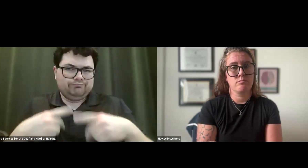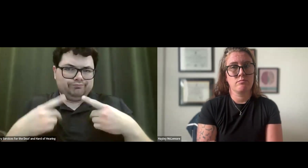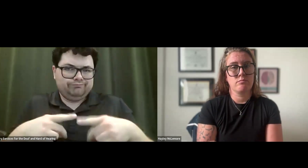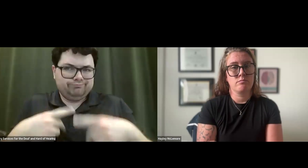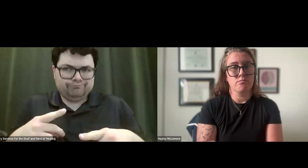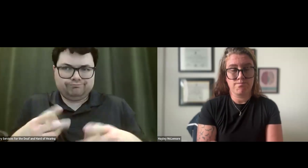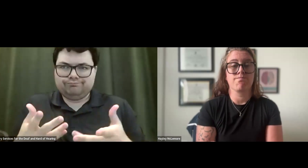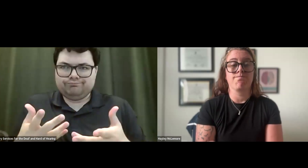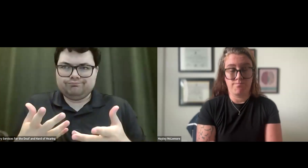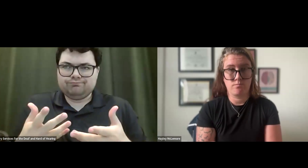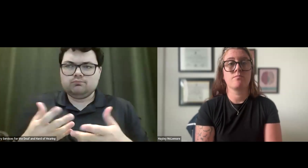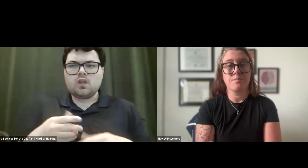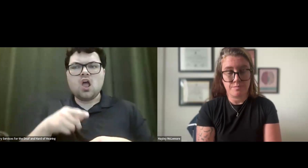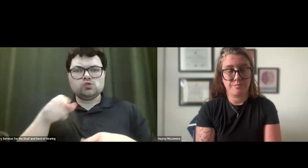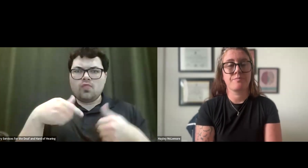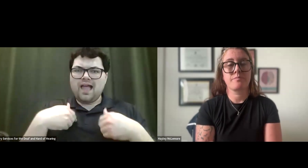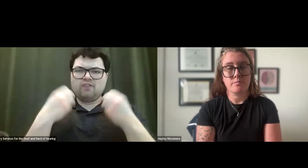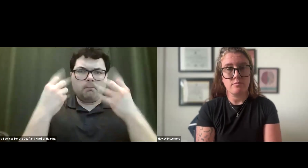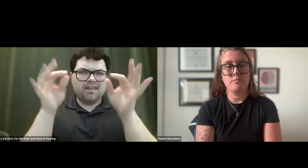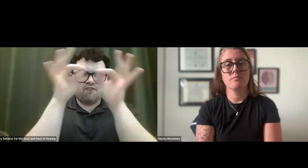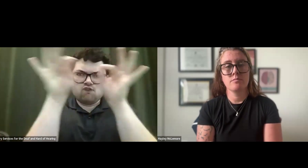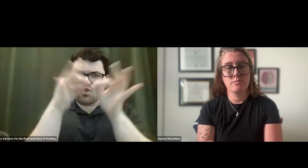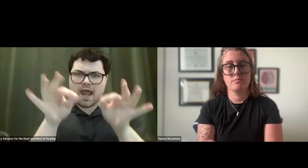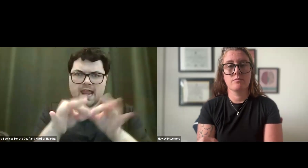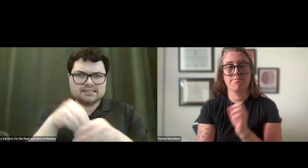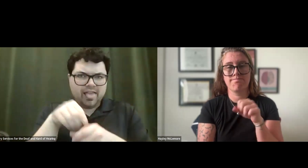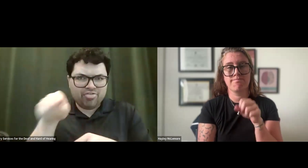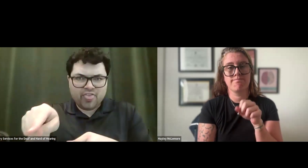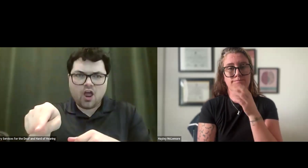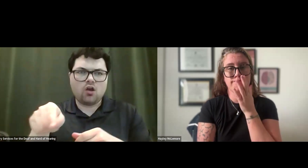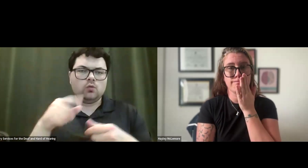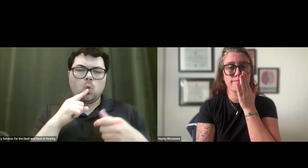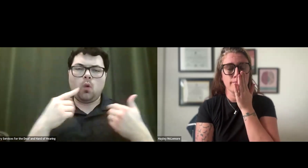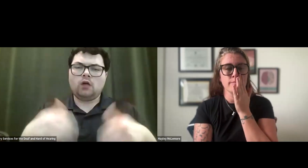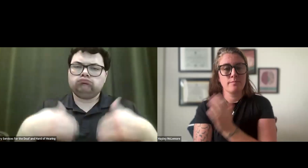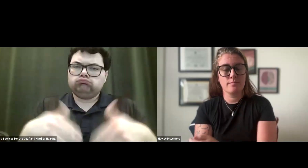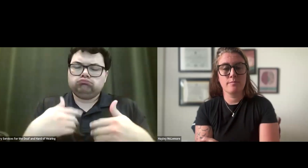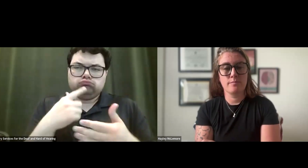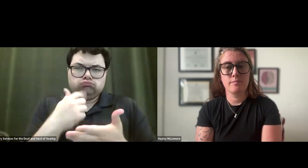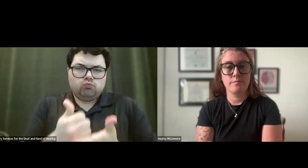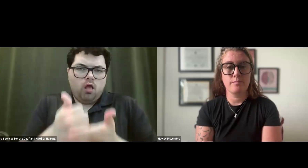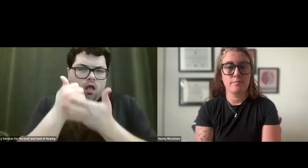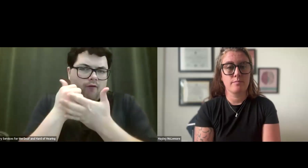who is experiencing depression and how they can support. So there's many phrases in that book that I thought